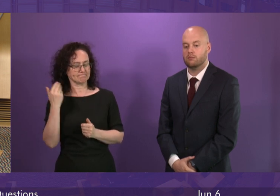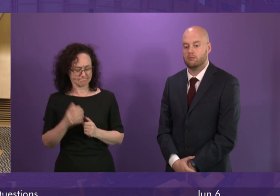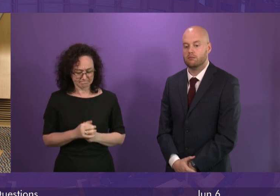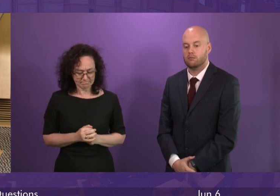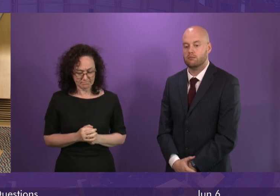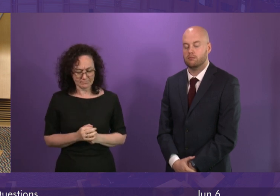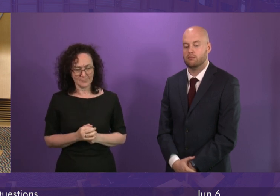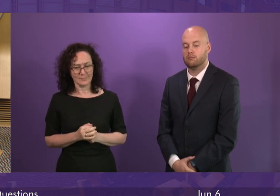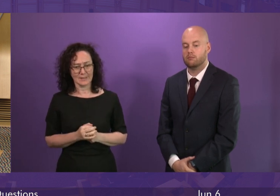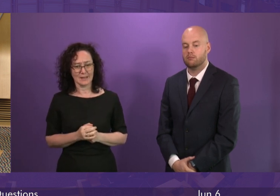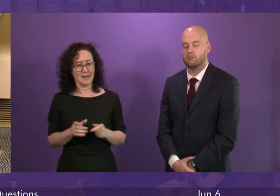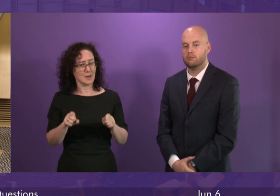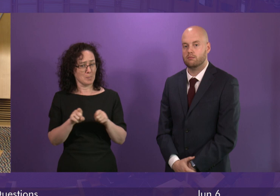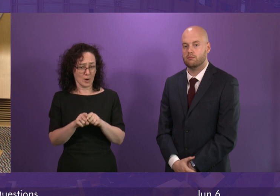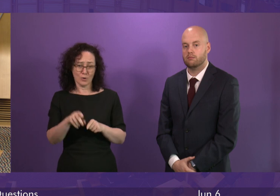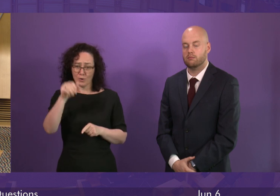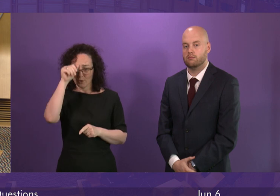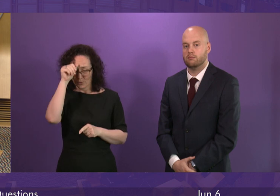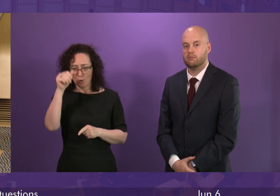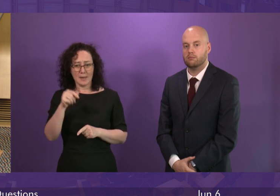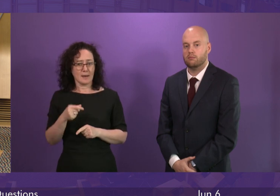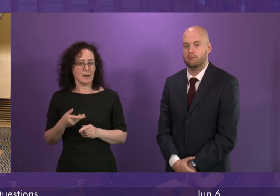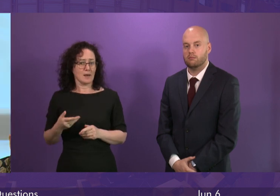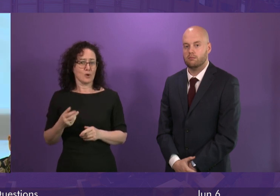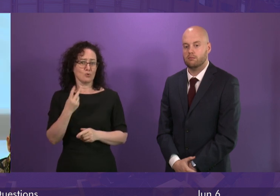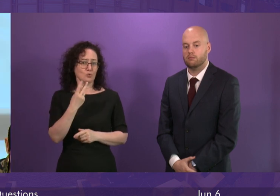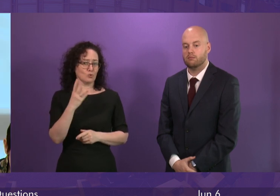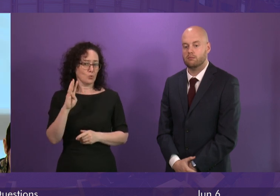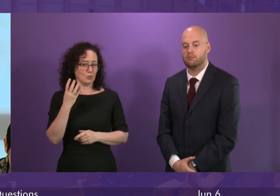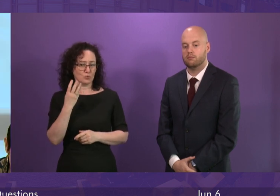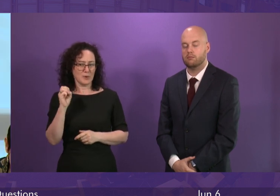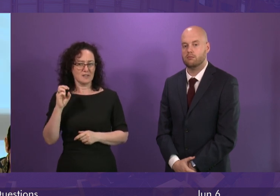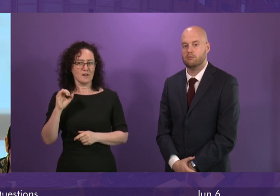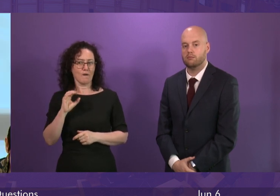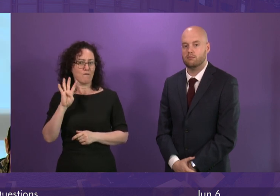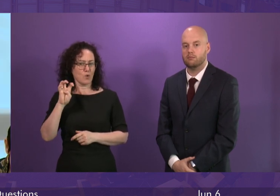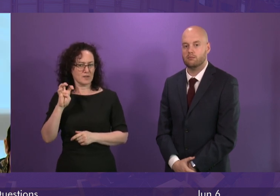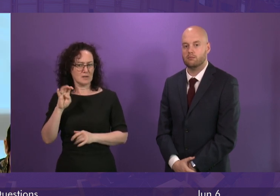host of other scare stories that were put about in 2014, such as having to vote no to